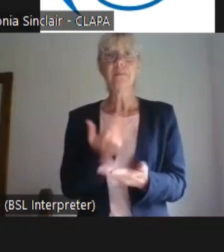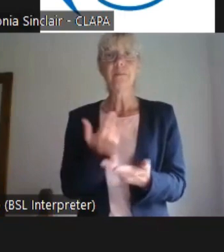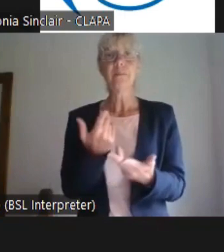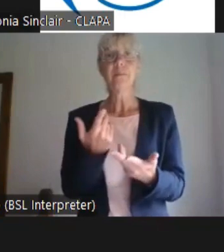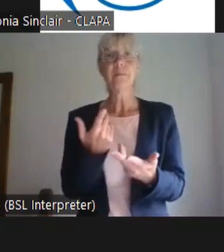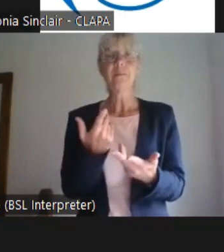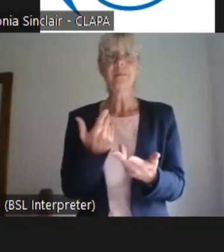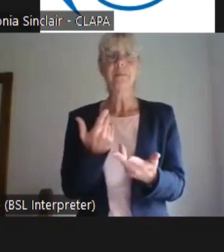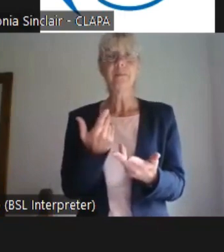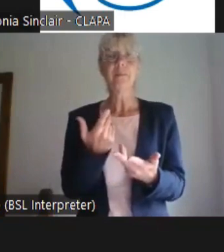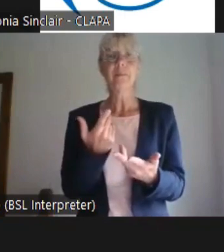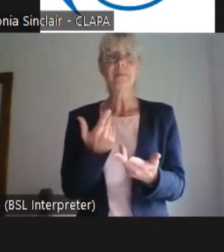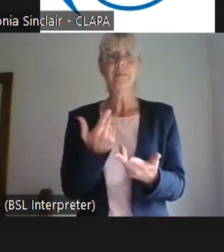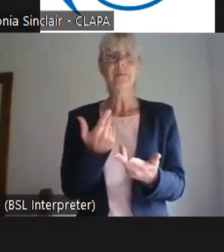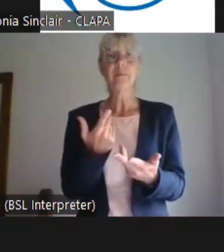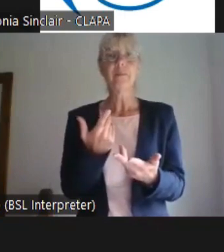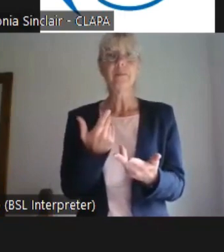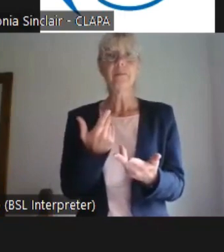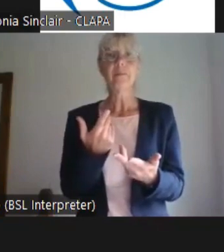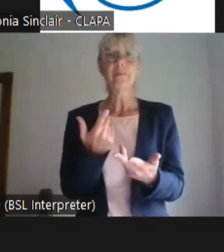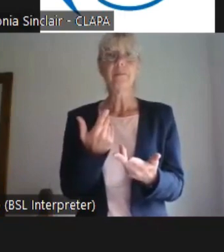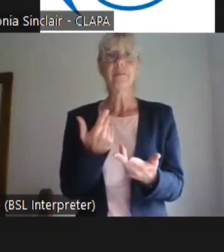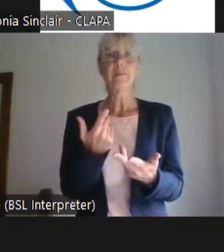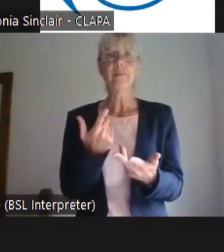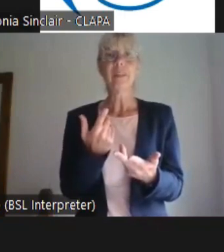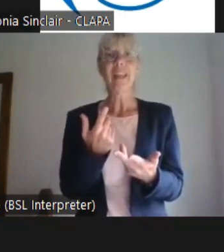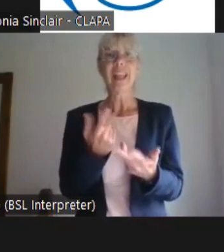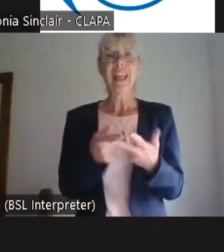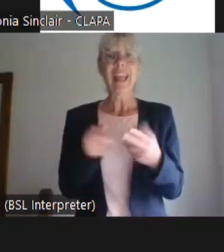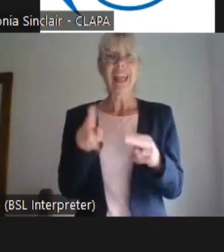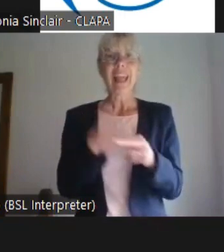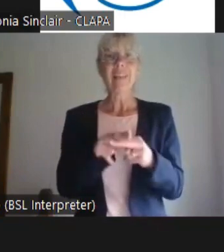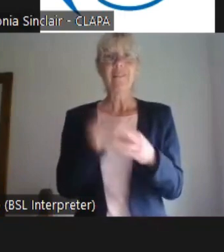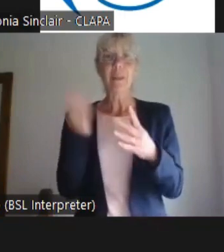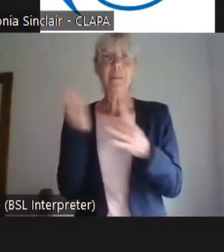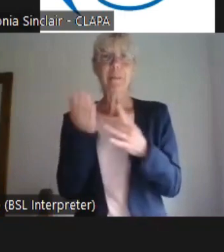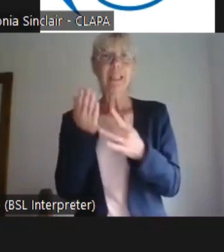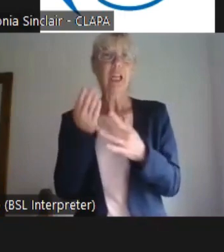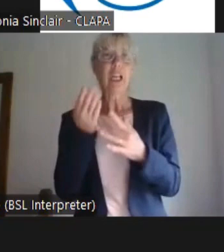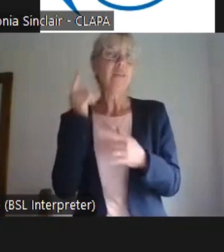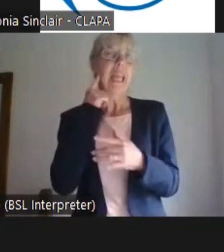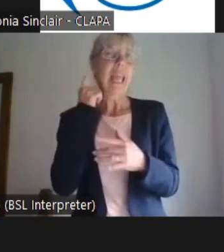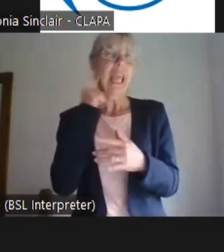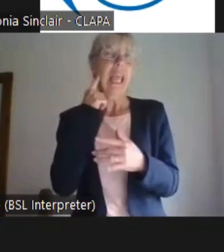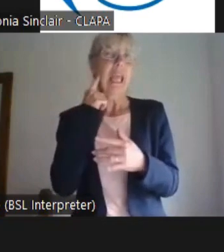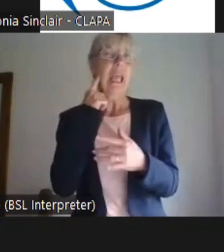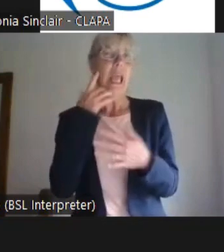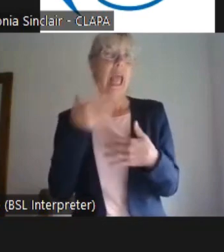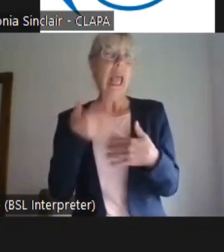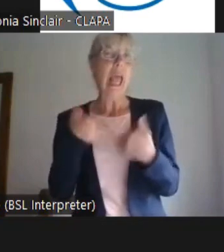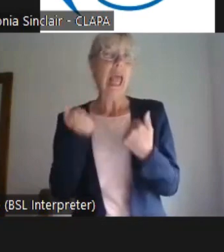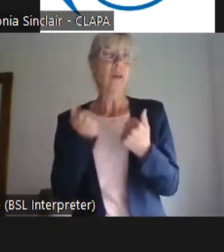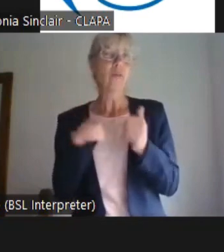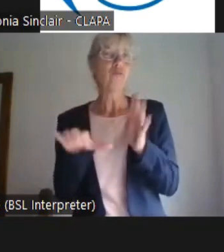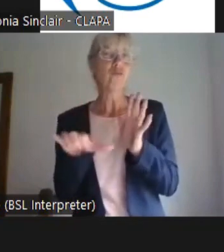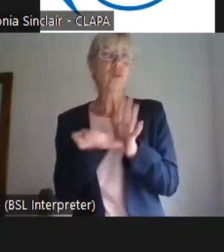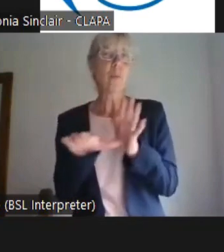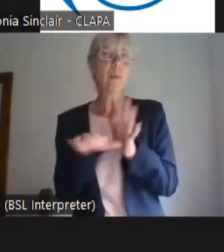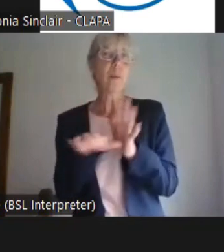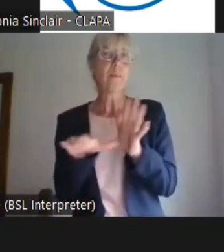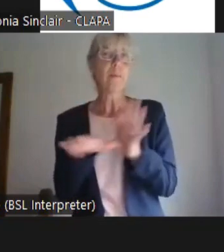um about the health of the middle ear so by by that I'd mean if potentially the audiologist or